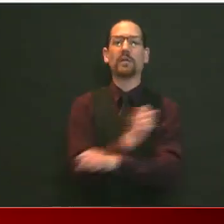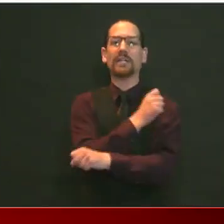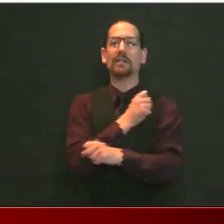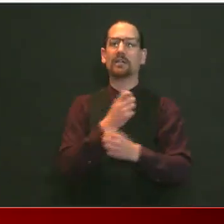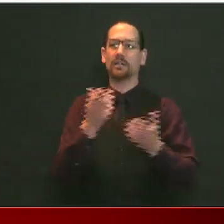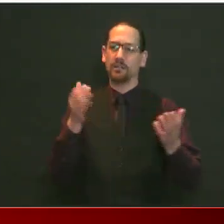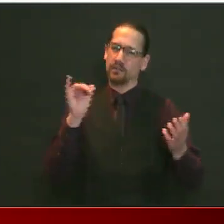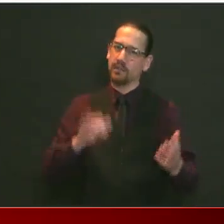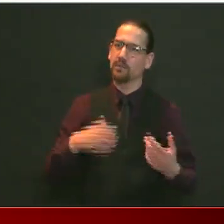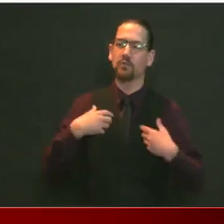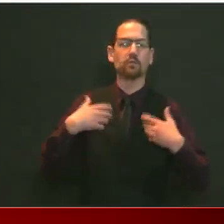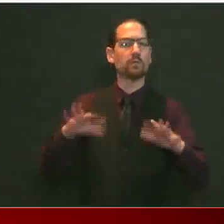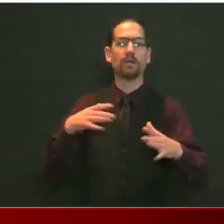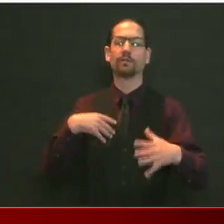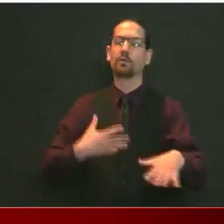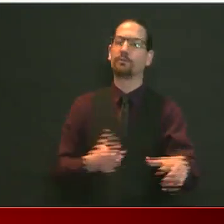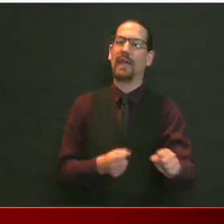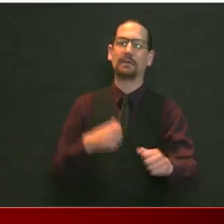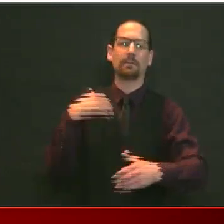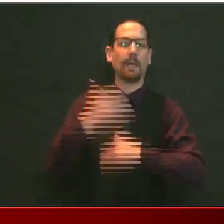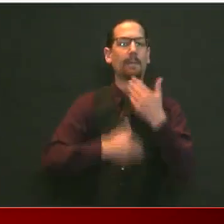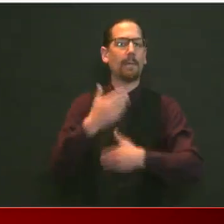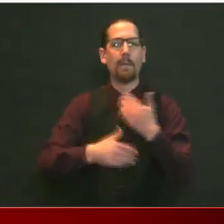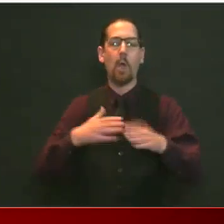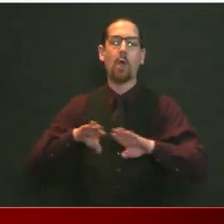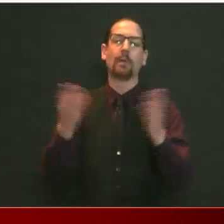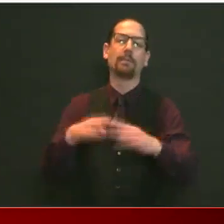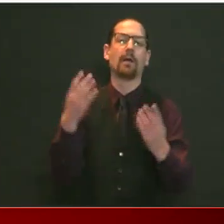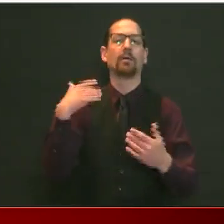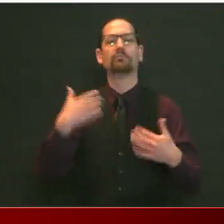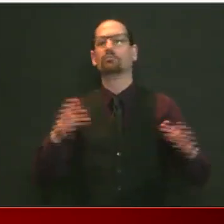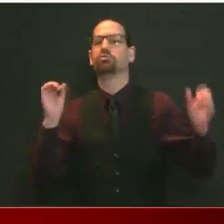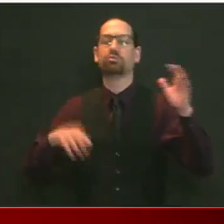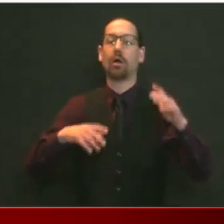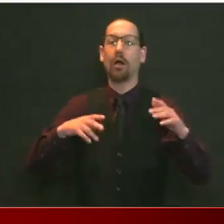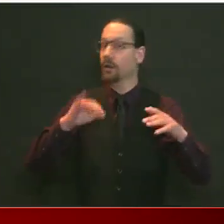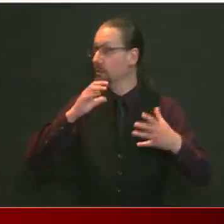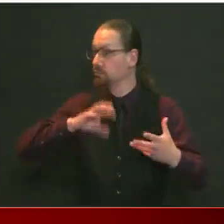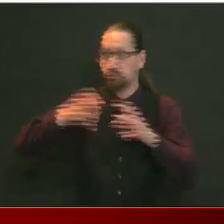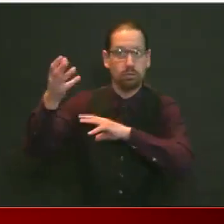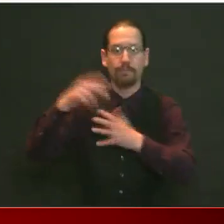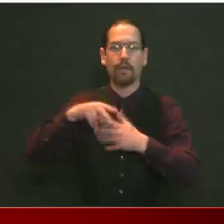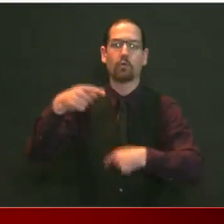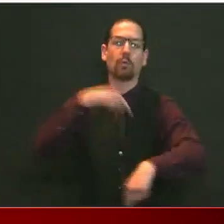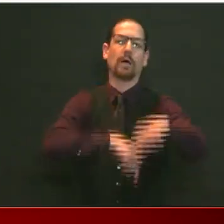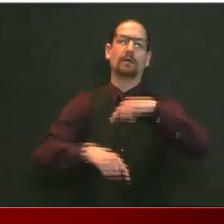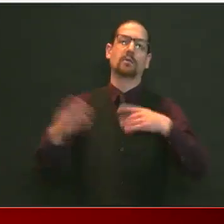WIN. THAT'S HOW I LOOK AT IT. I'M MUCH MORE WORRIED ABOUT GOING TOO FAST AND